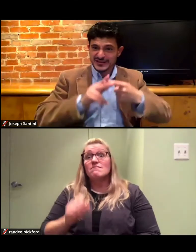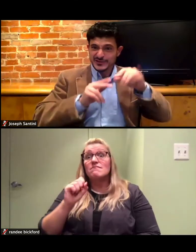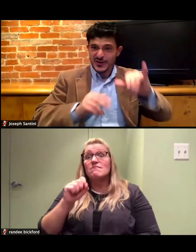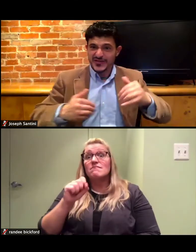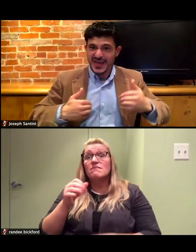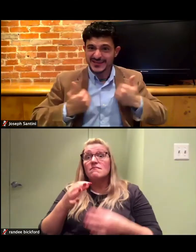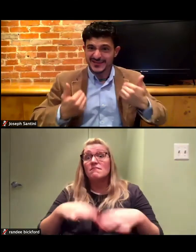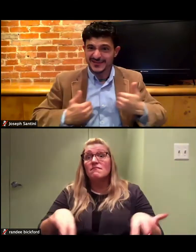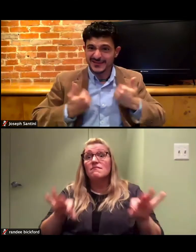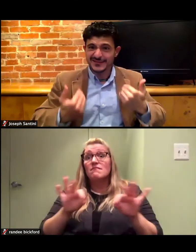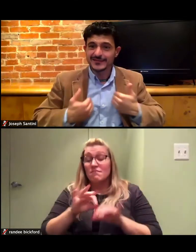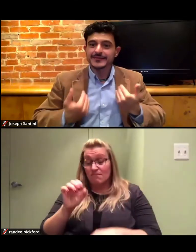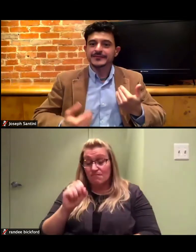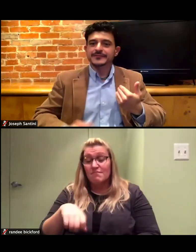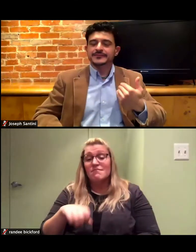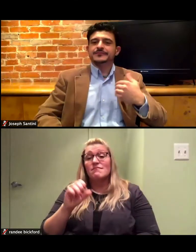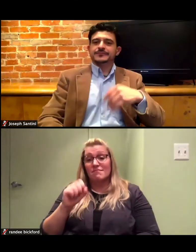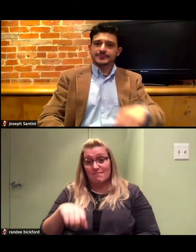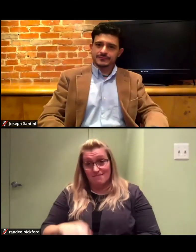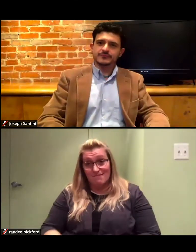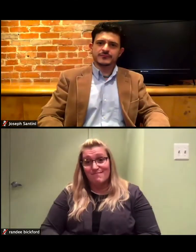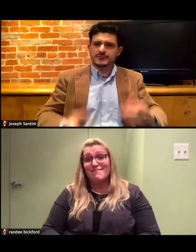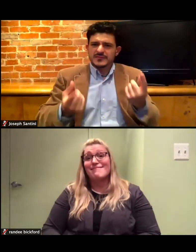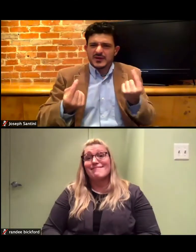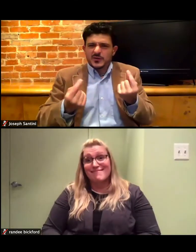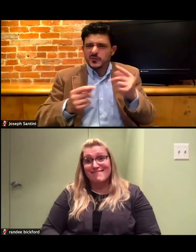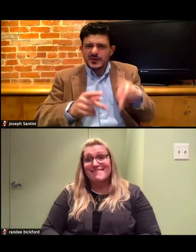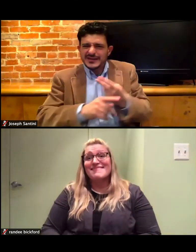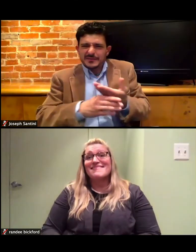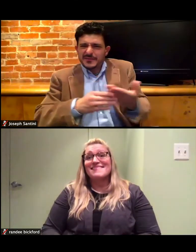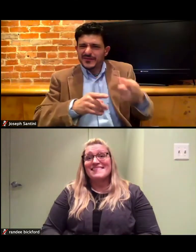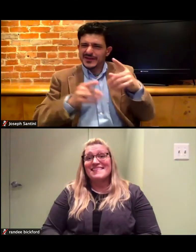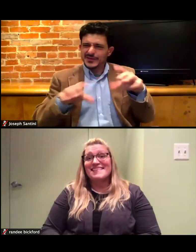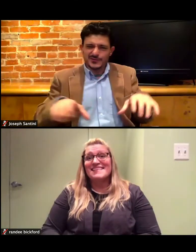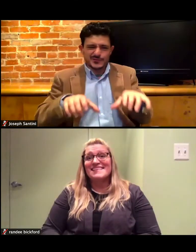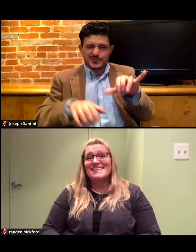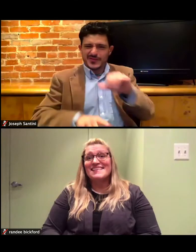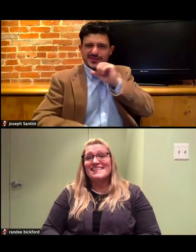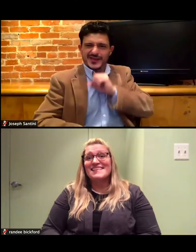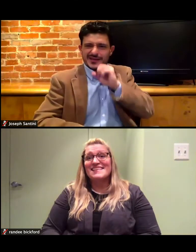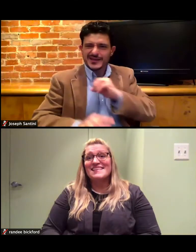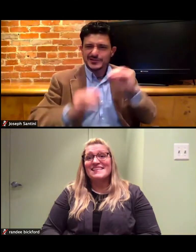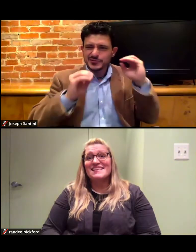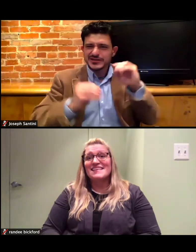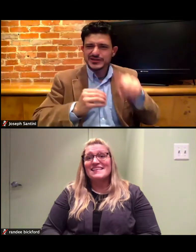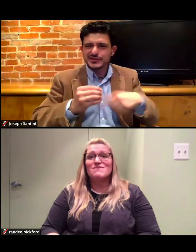like really risk, I mean is that important? It's valuable, what kinds of things do you do